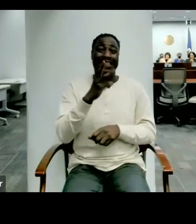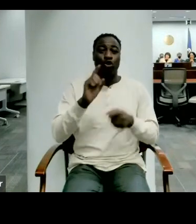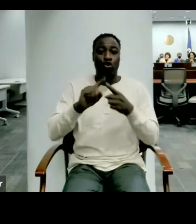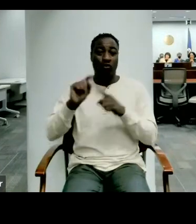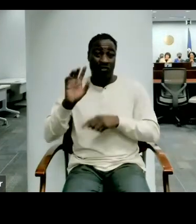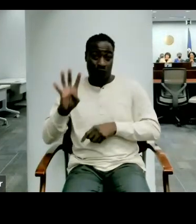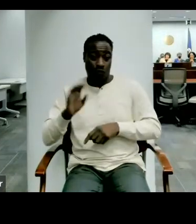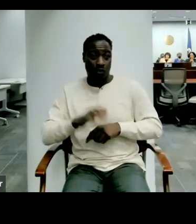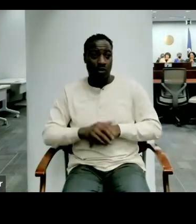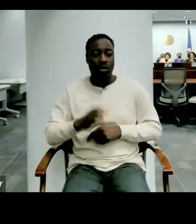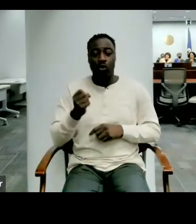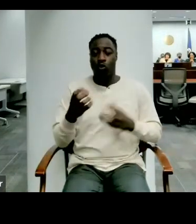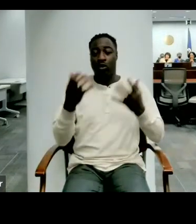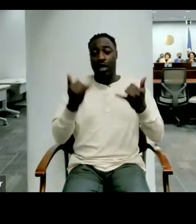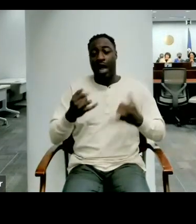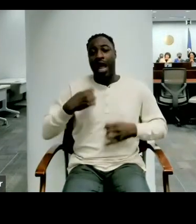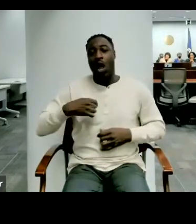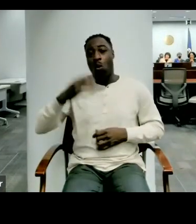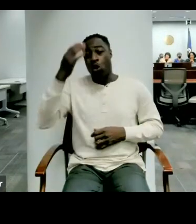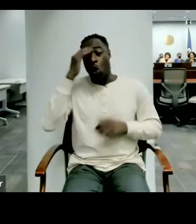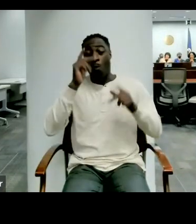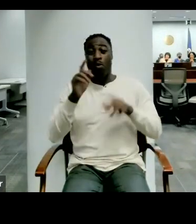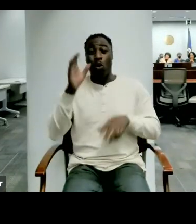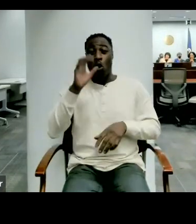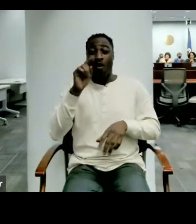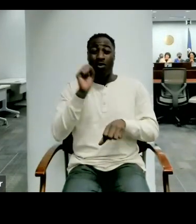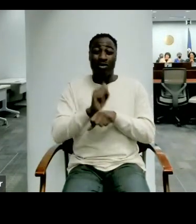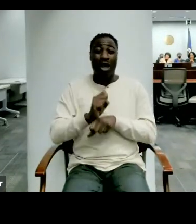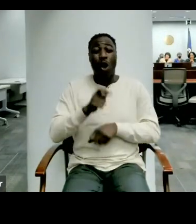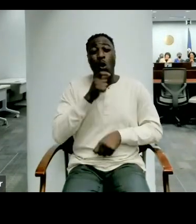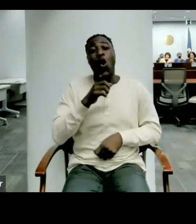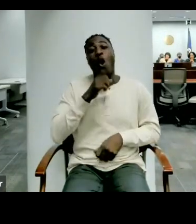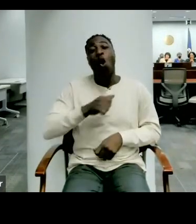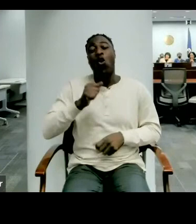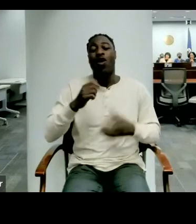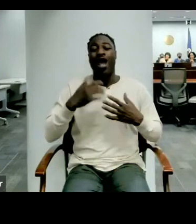So we know that older job seekers are having a hard time reentering the workforce,